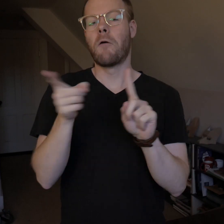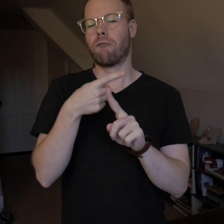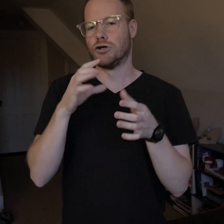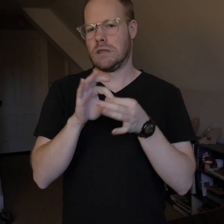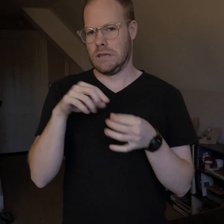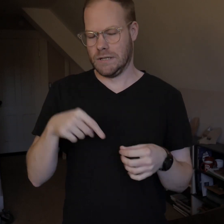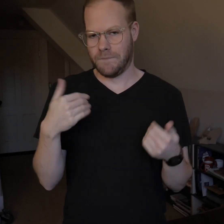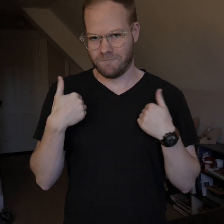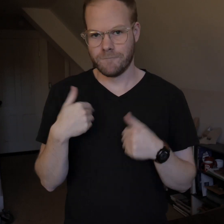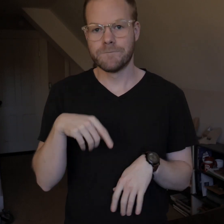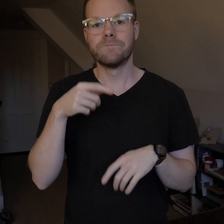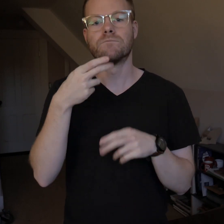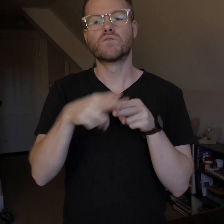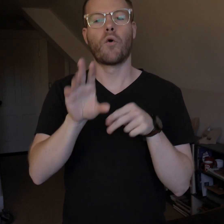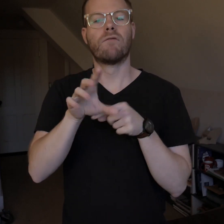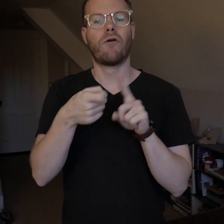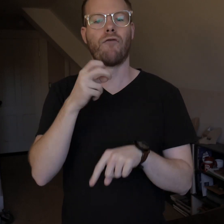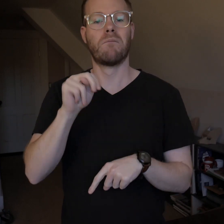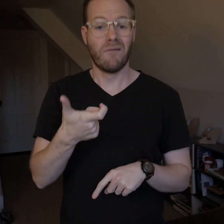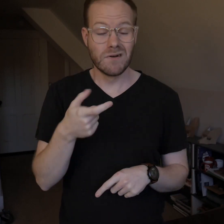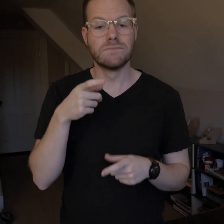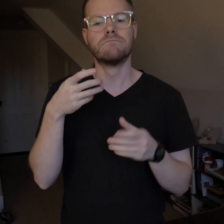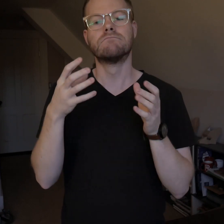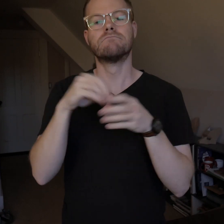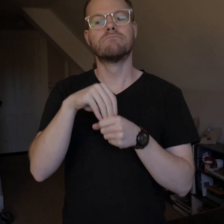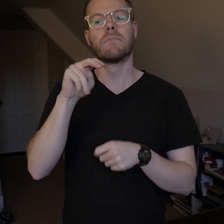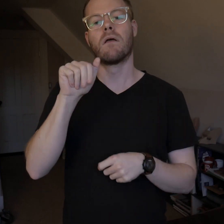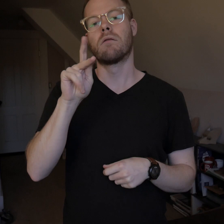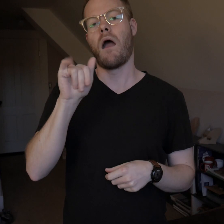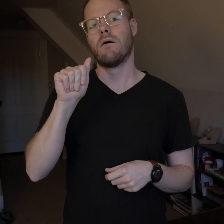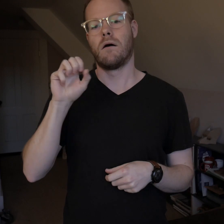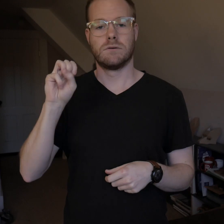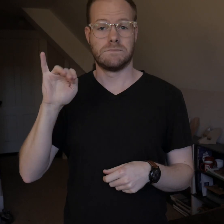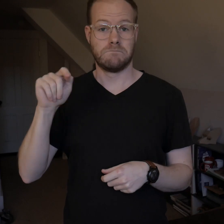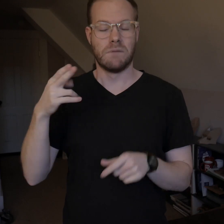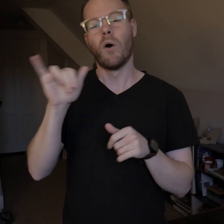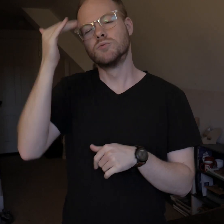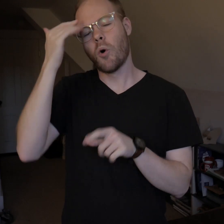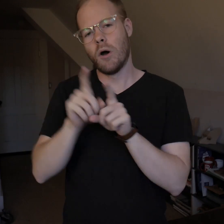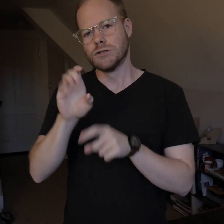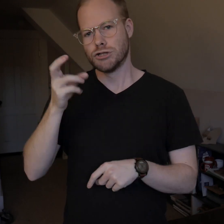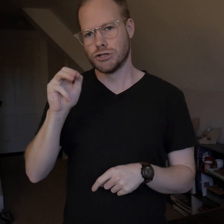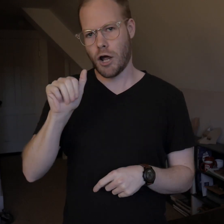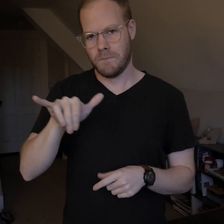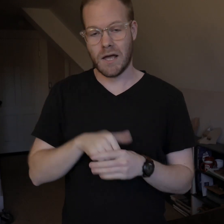The first link I have is a short video from Netflix that features Nakia Smith, also known as Charmay.